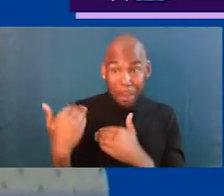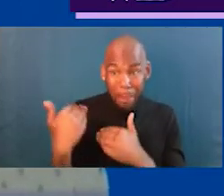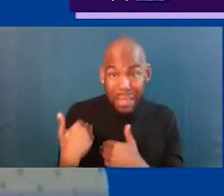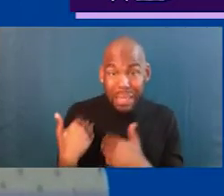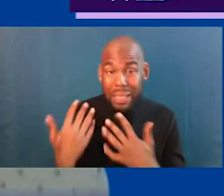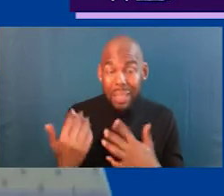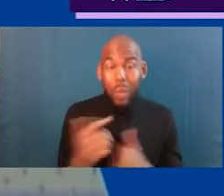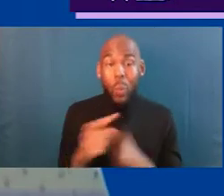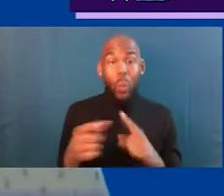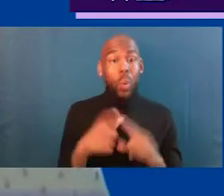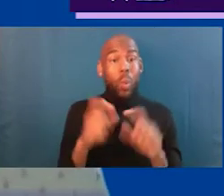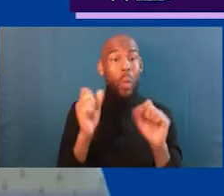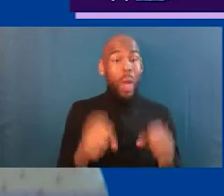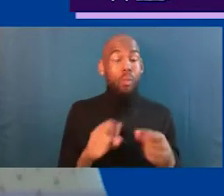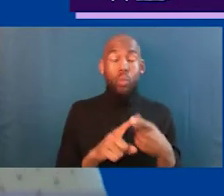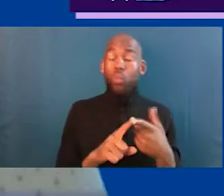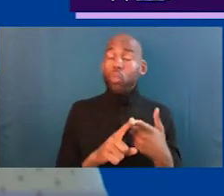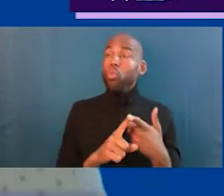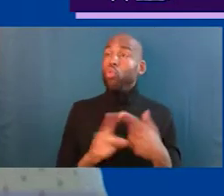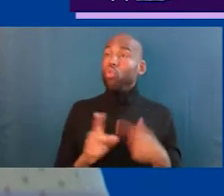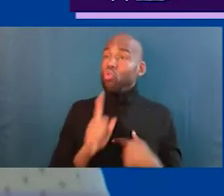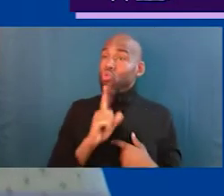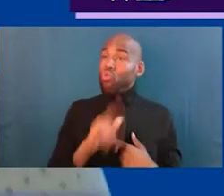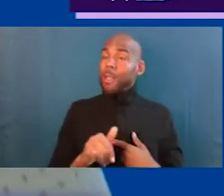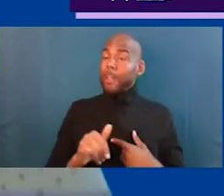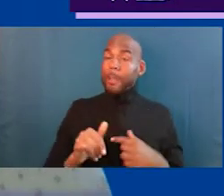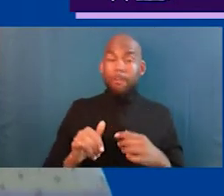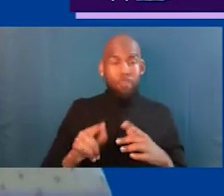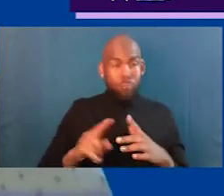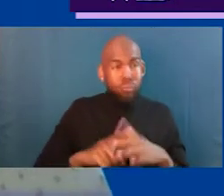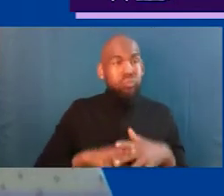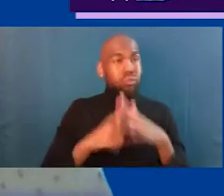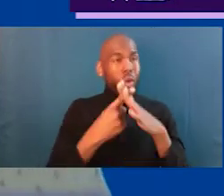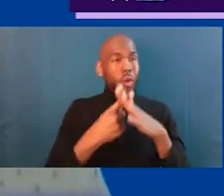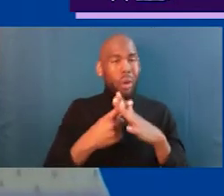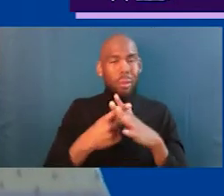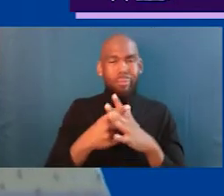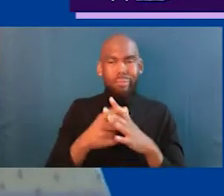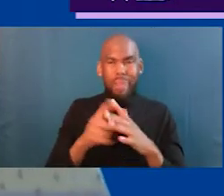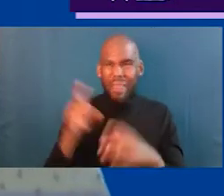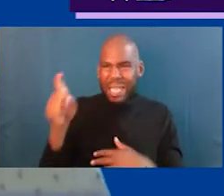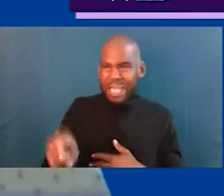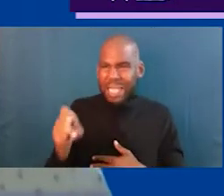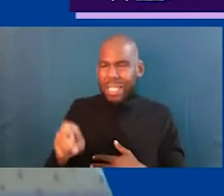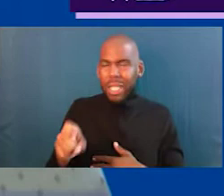and when we were able to push out the need and work with other organizations and basically